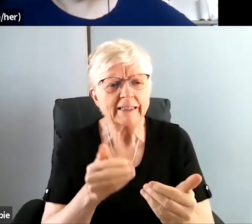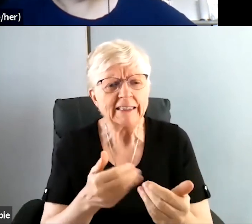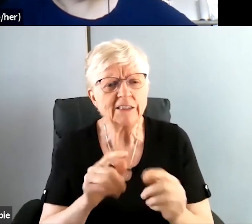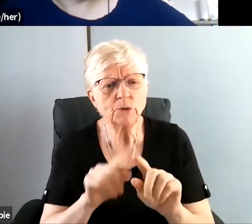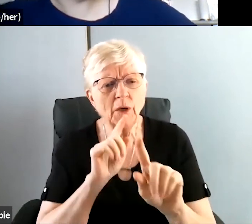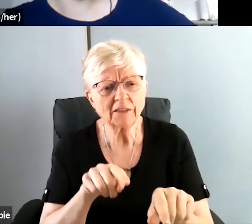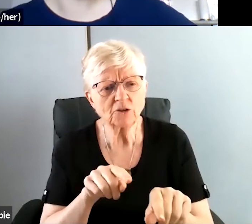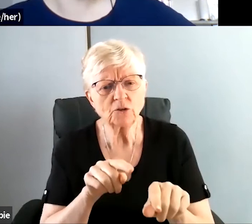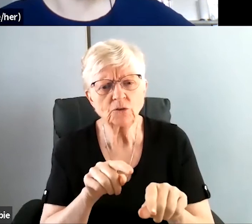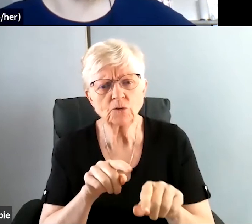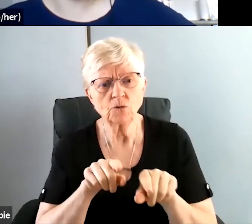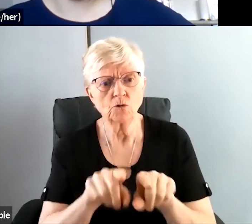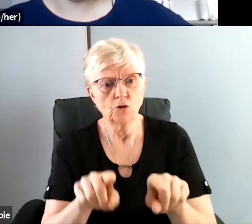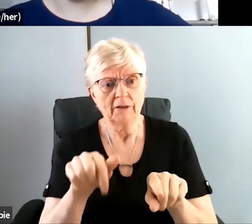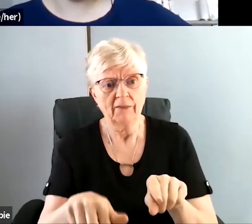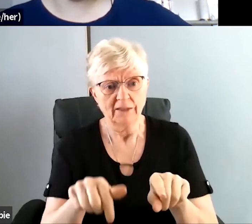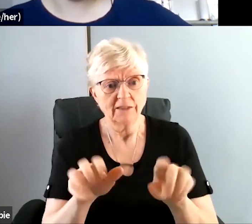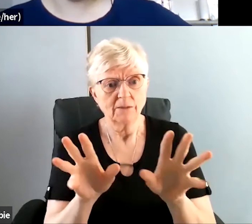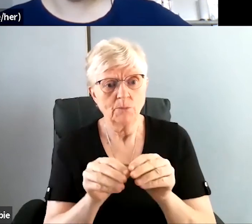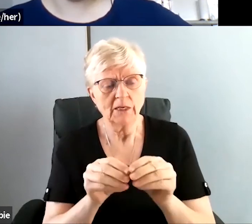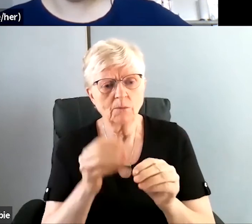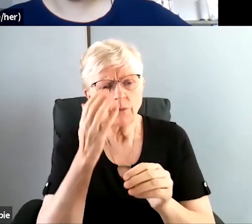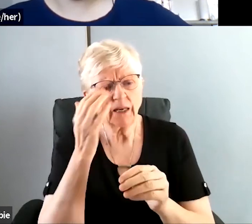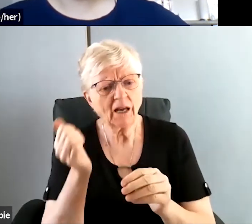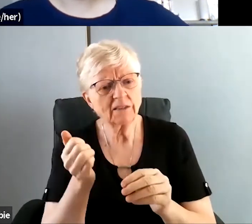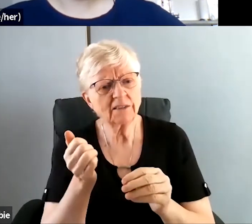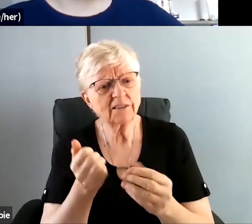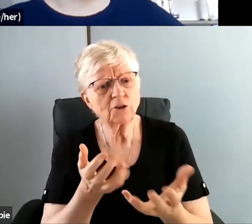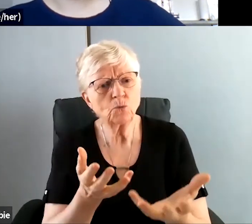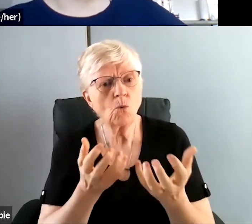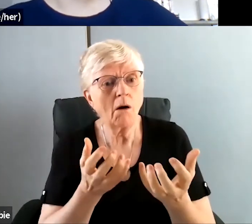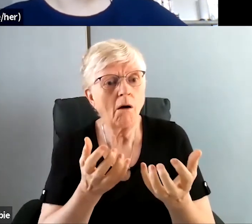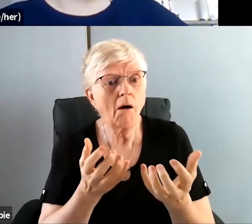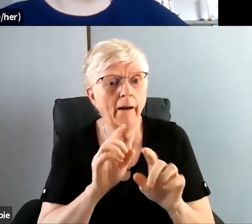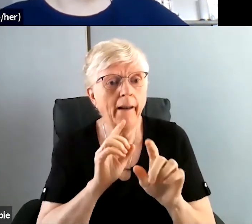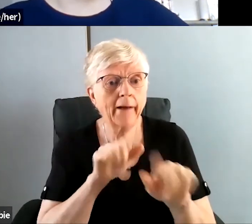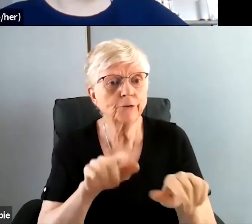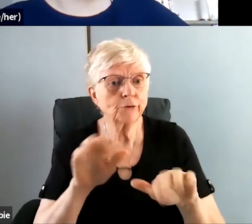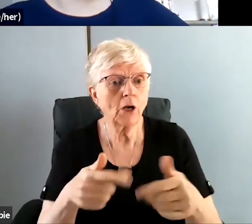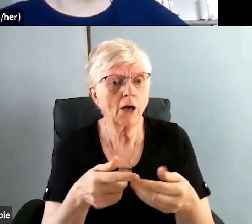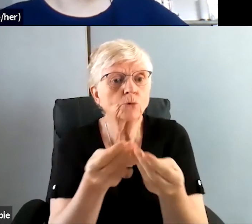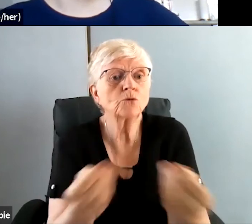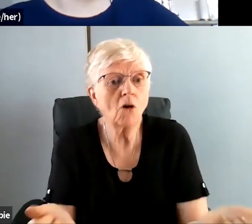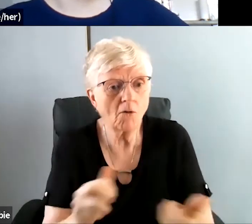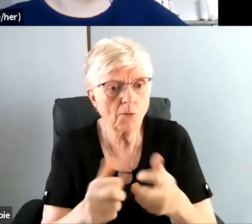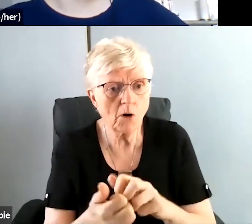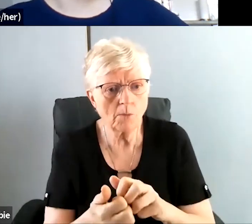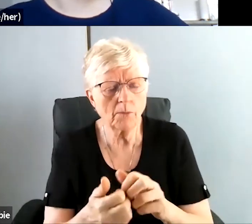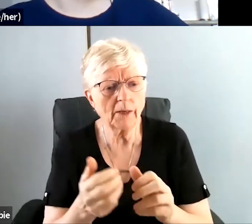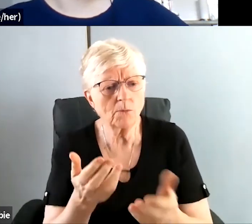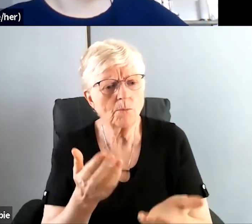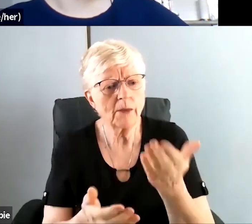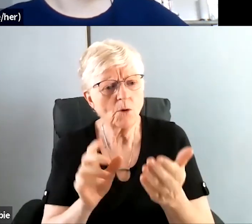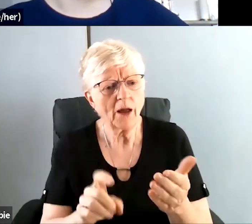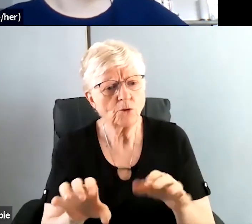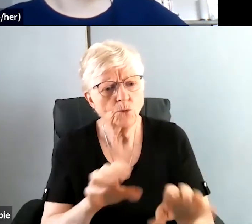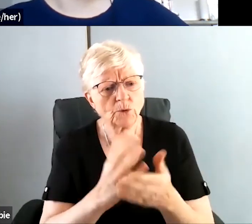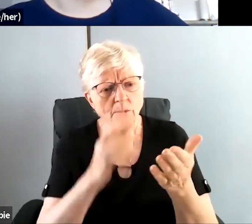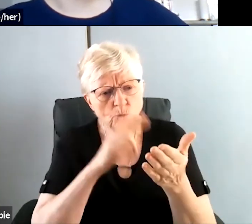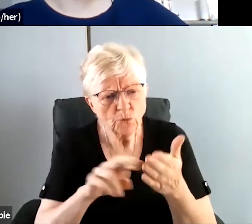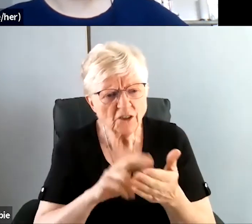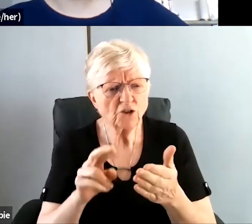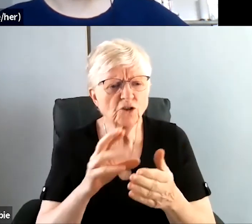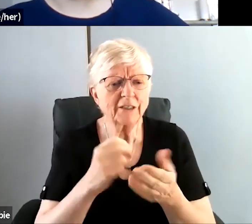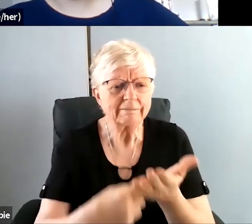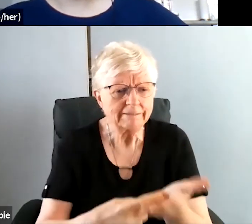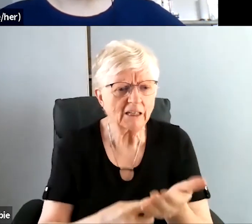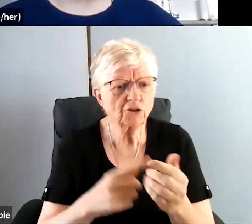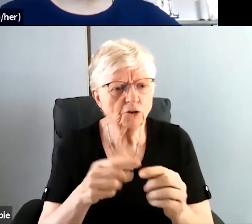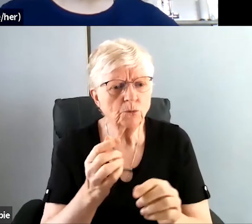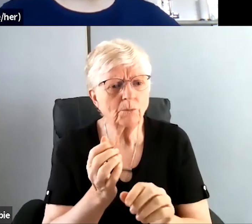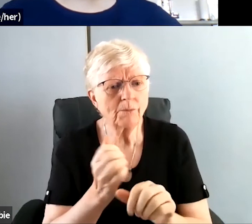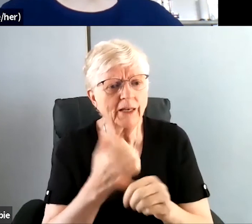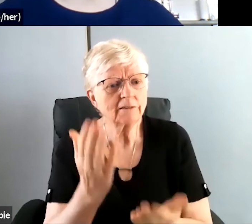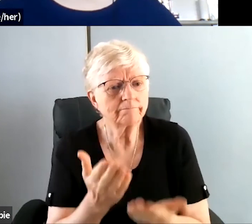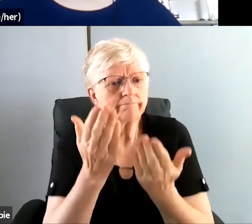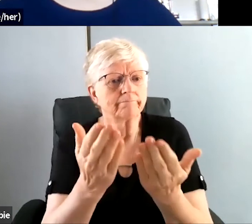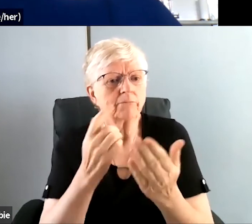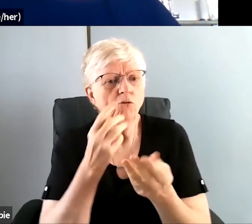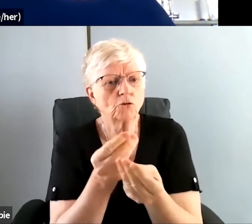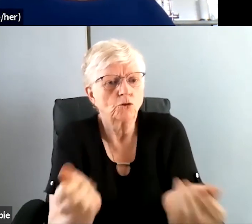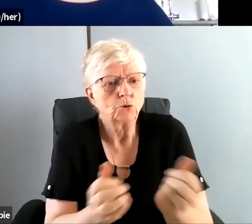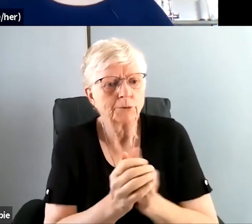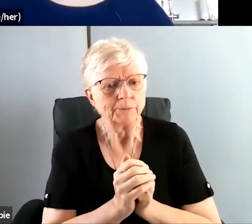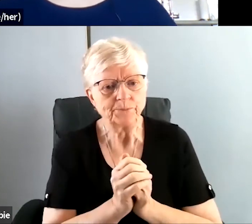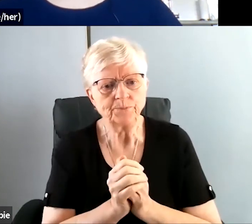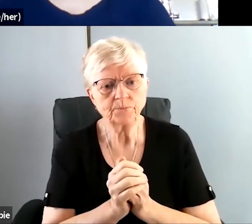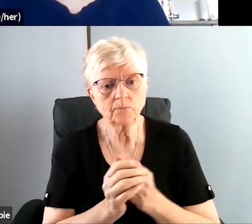DURING THIS SESSION BECAUSE THEY'RE LOOKING AT SOLUTIONS AND